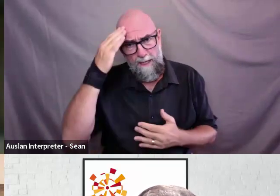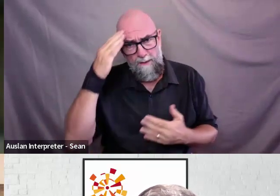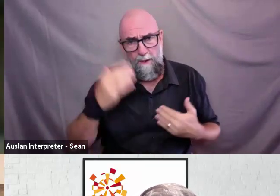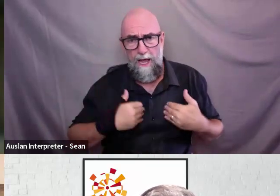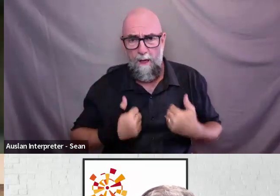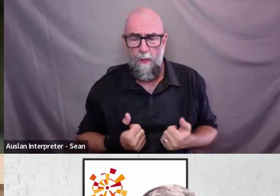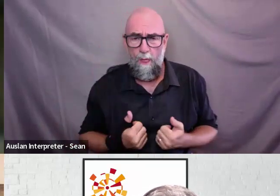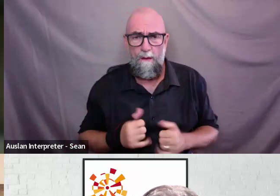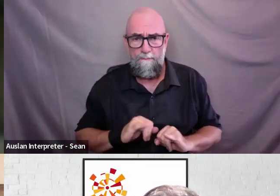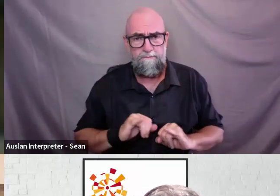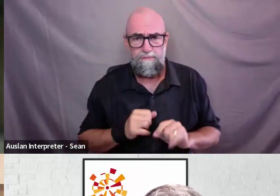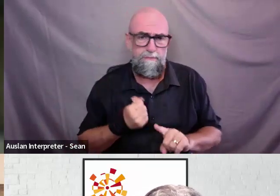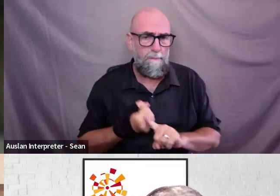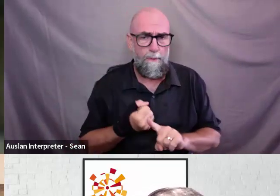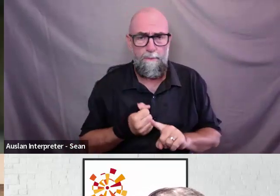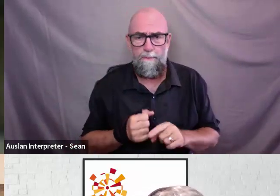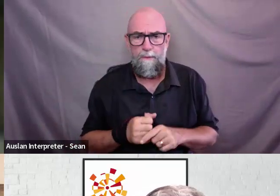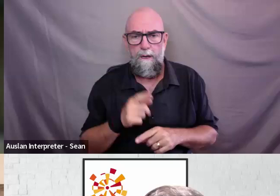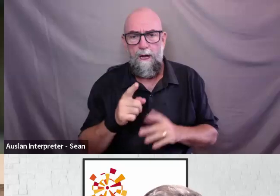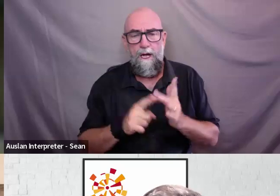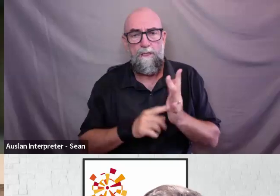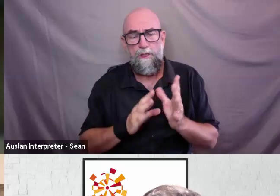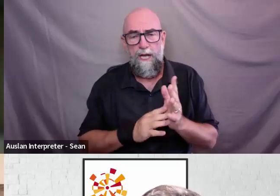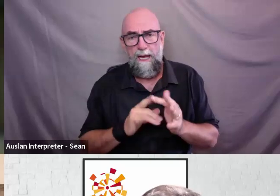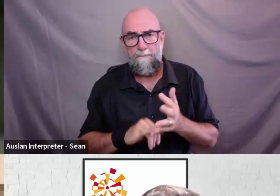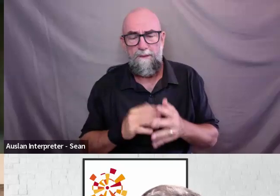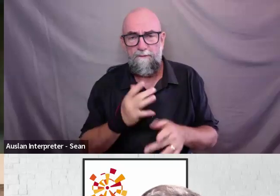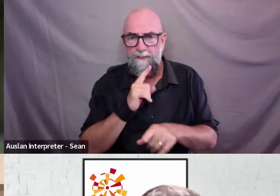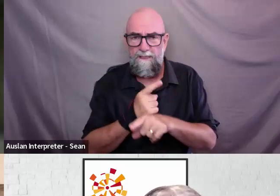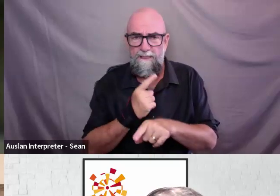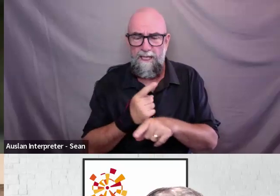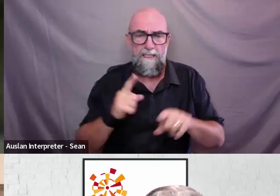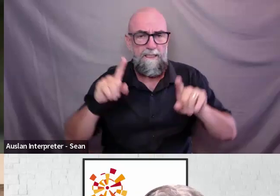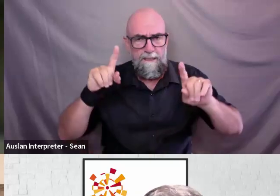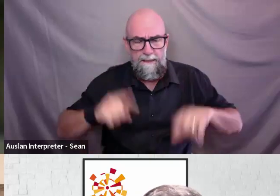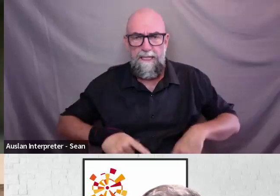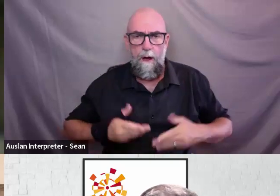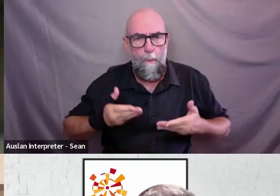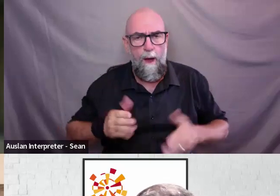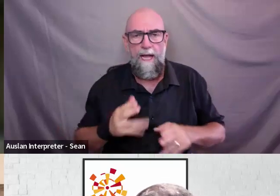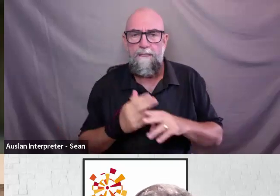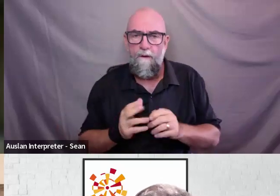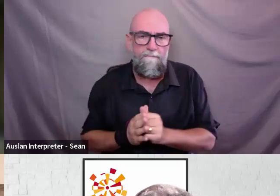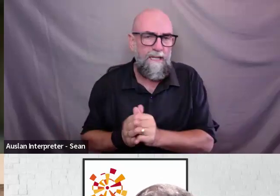is a really important thing to do, at whatever level you are at, and it can save you money. We